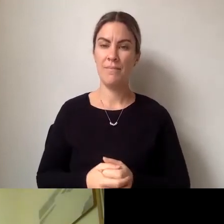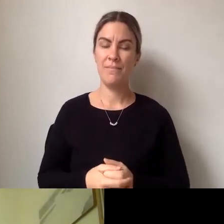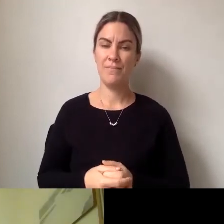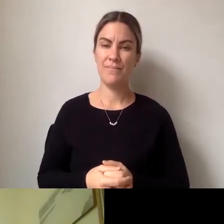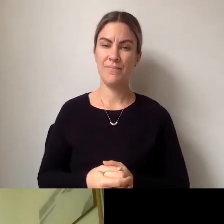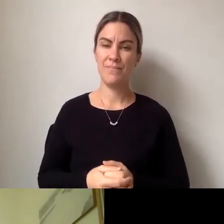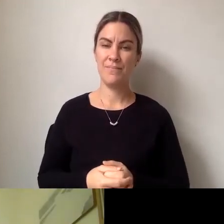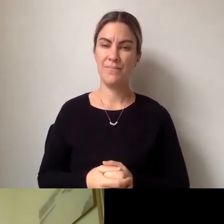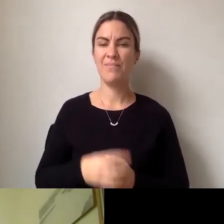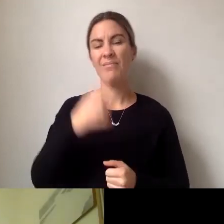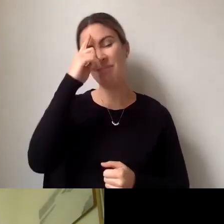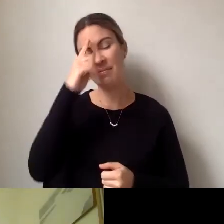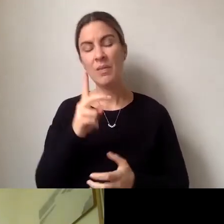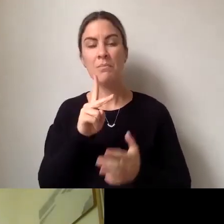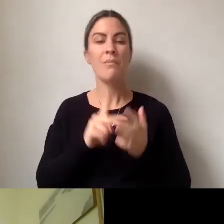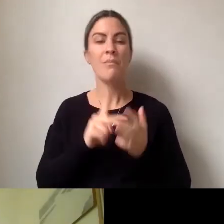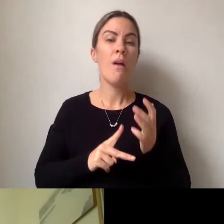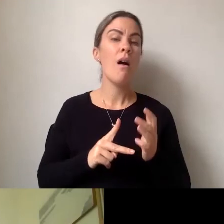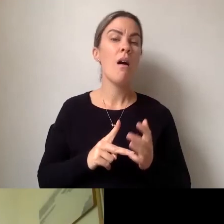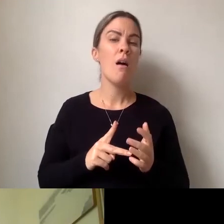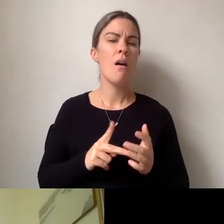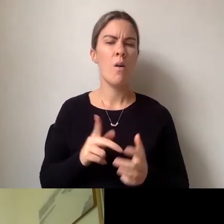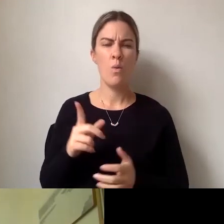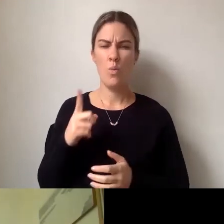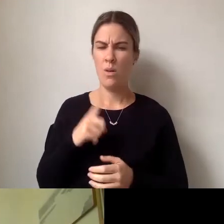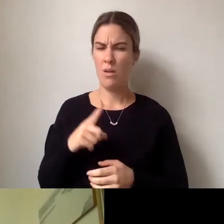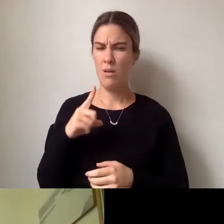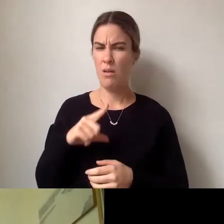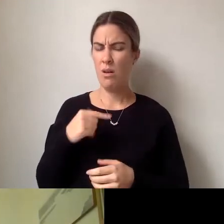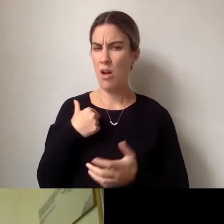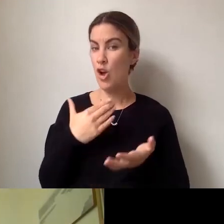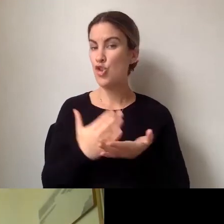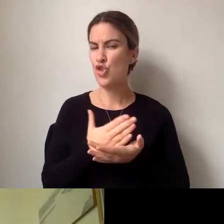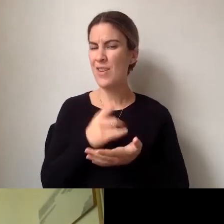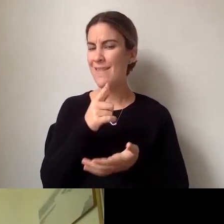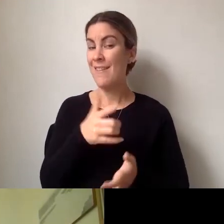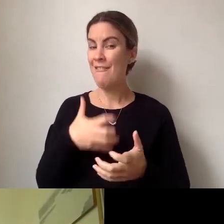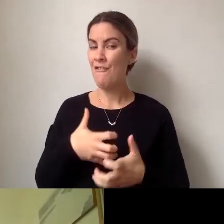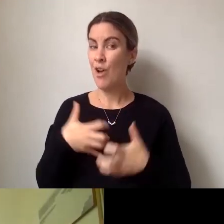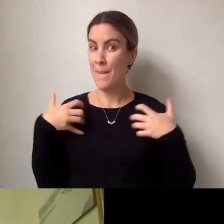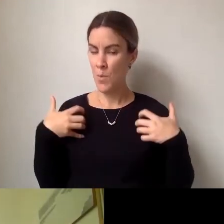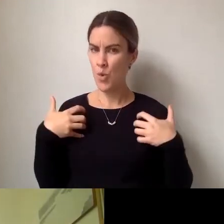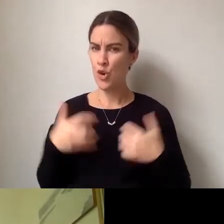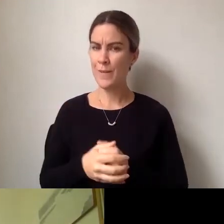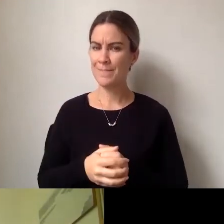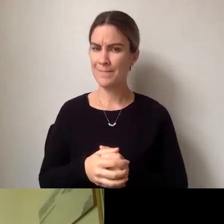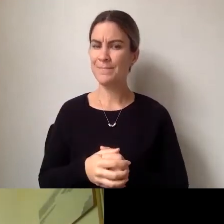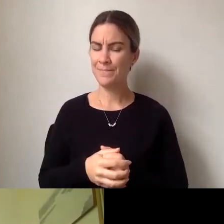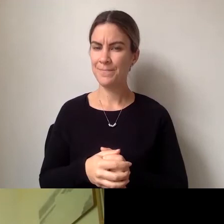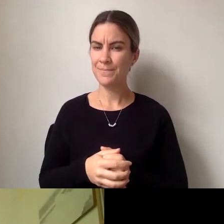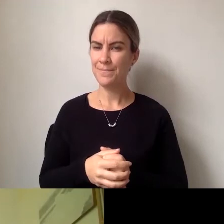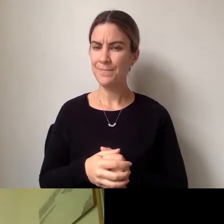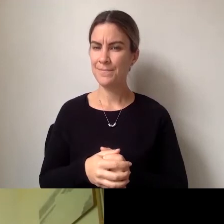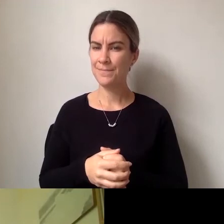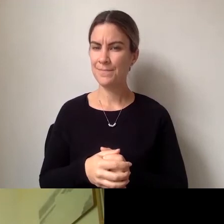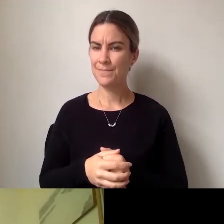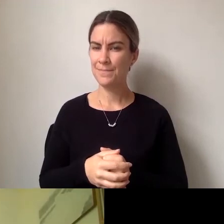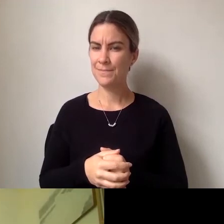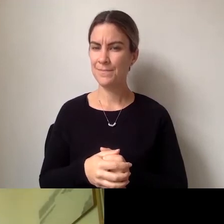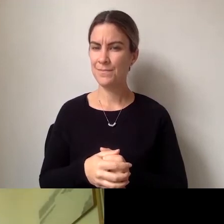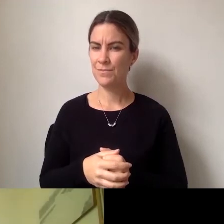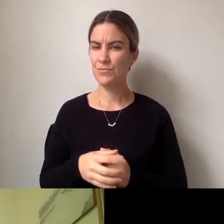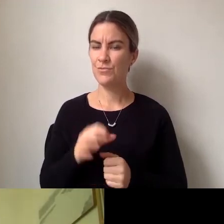part of the reason why I wanted to share frameworks rather than, like,